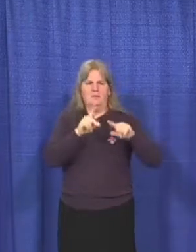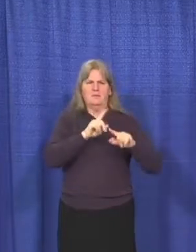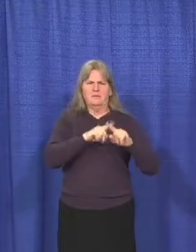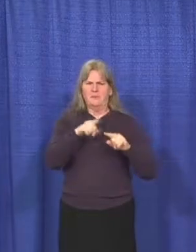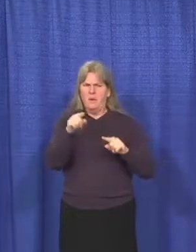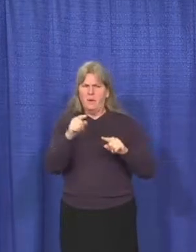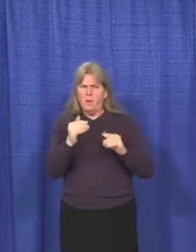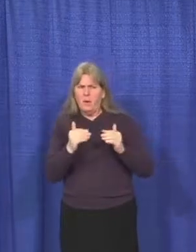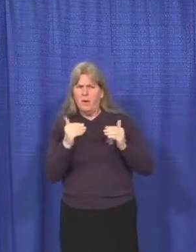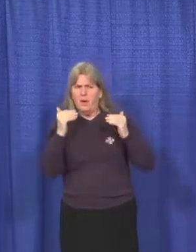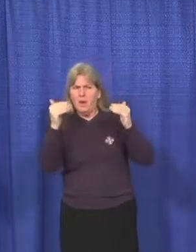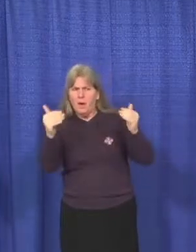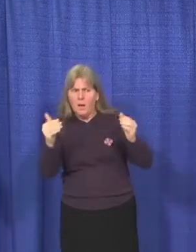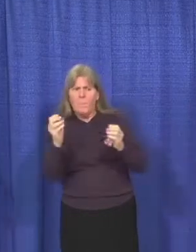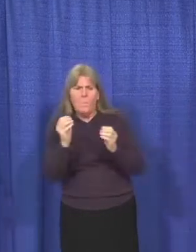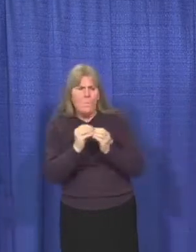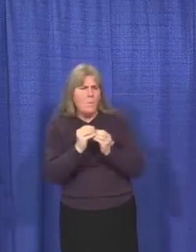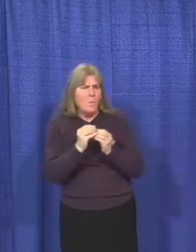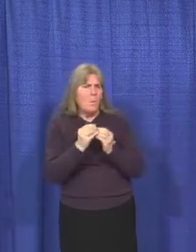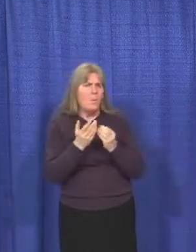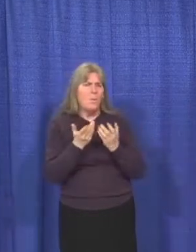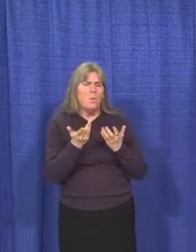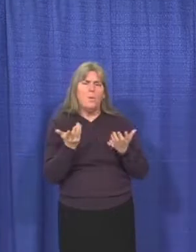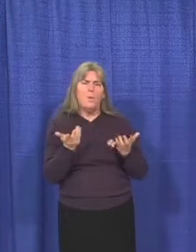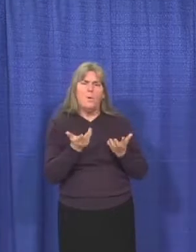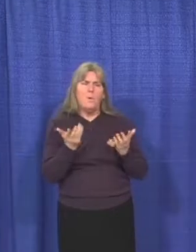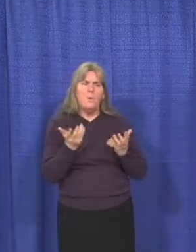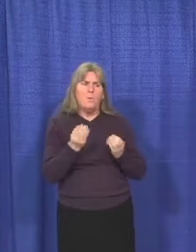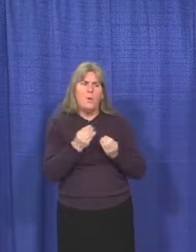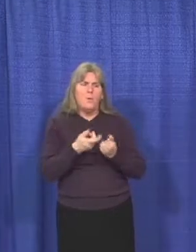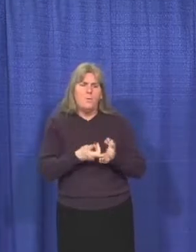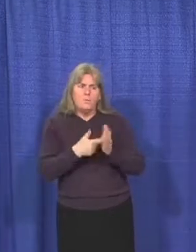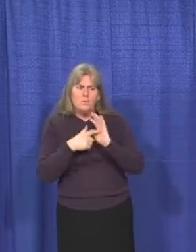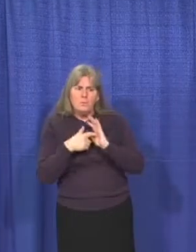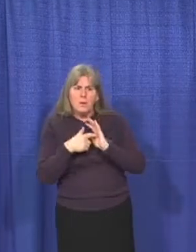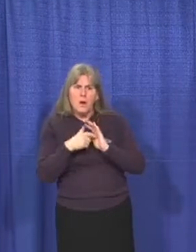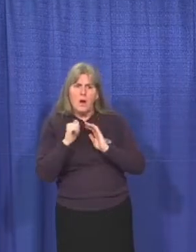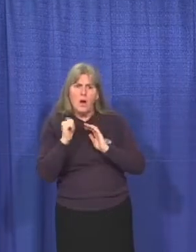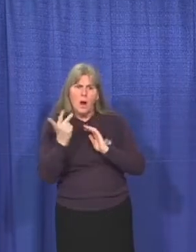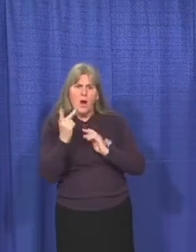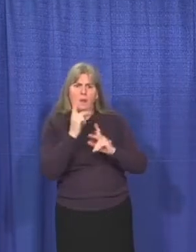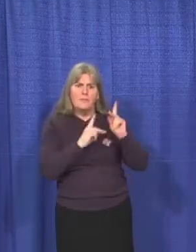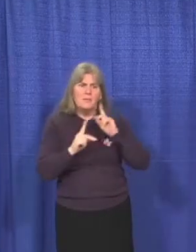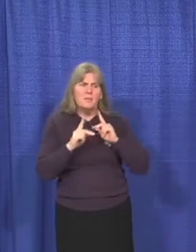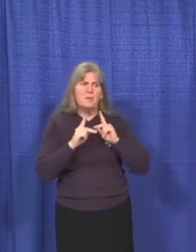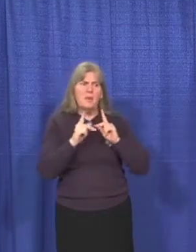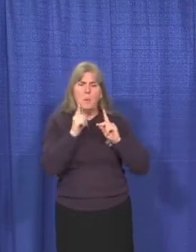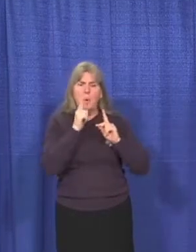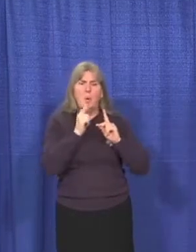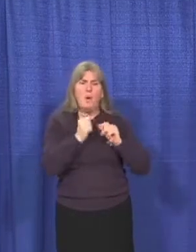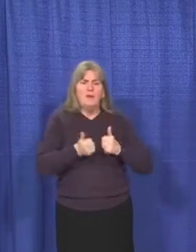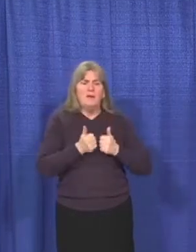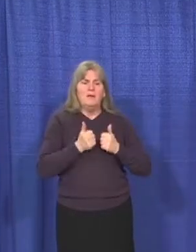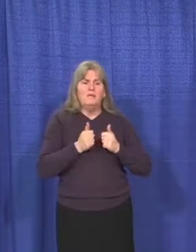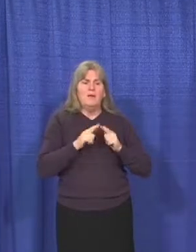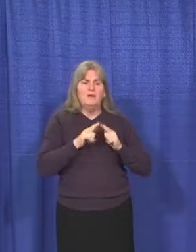possibility we will see -- is this a requirement for all members of the household to